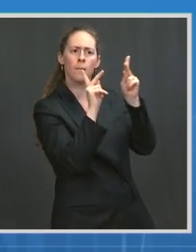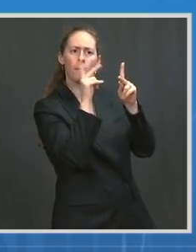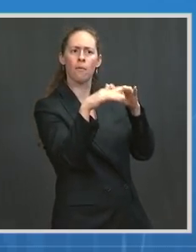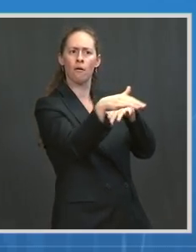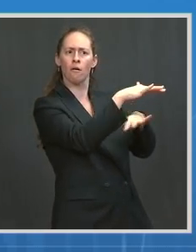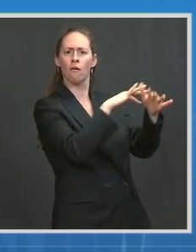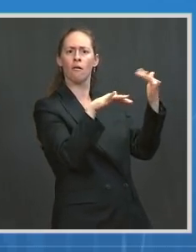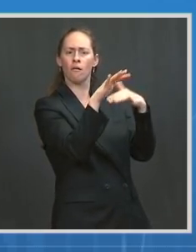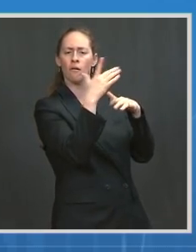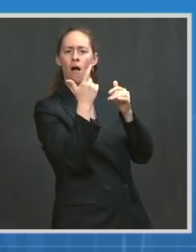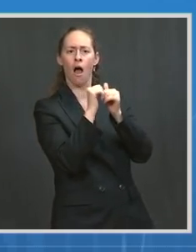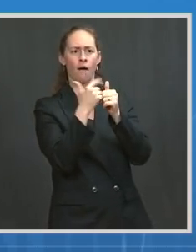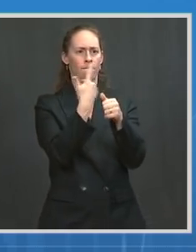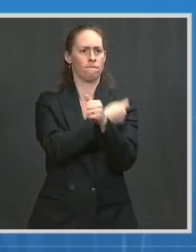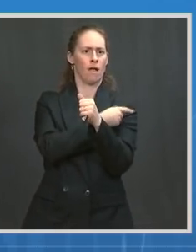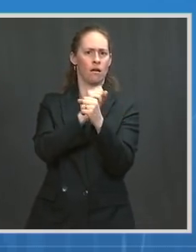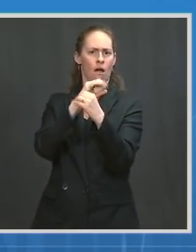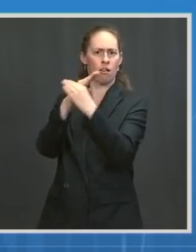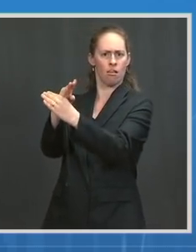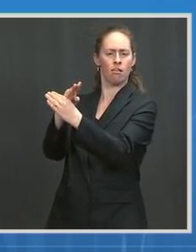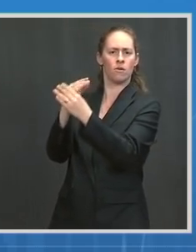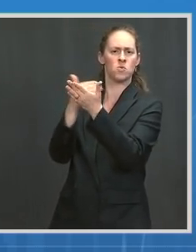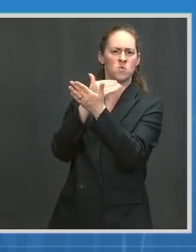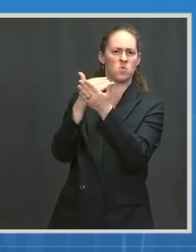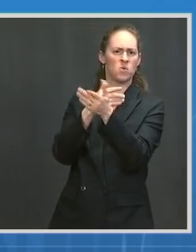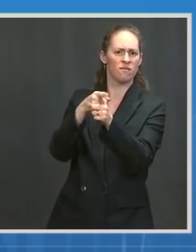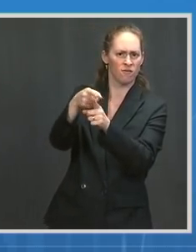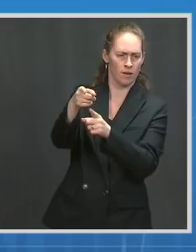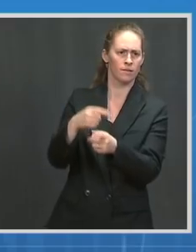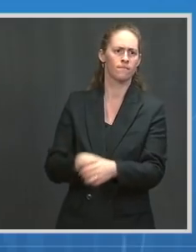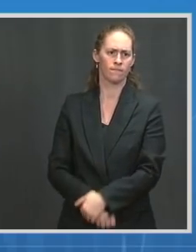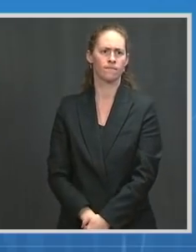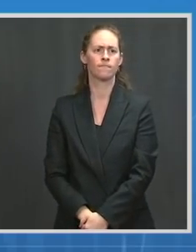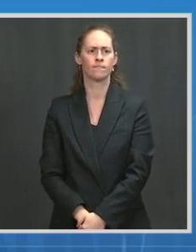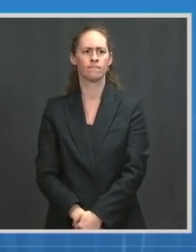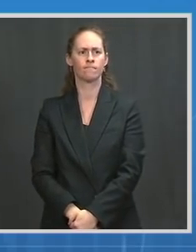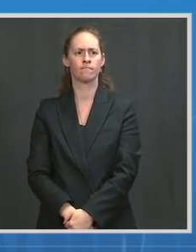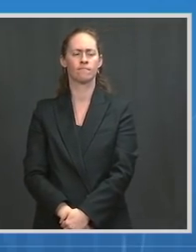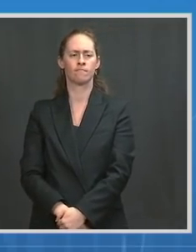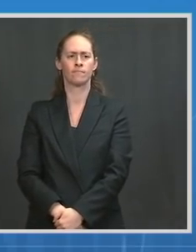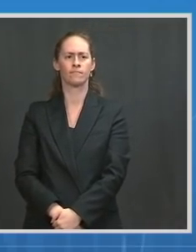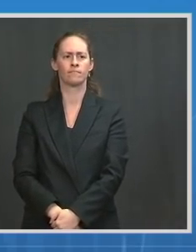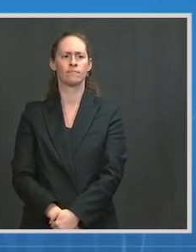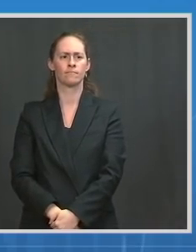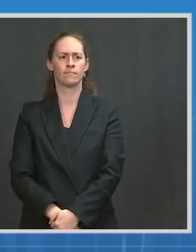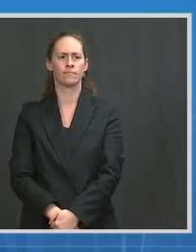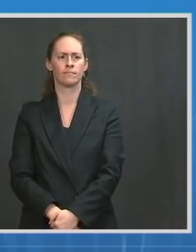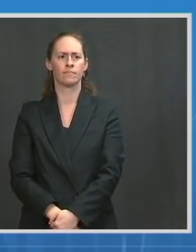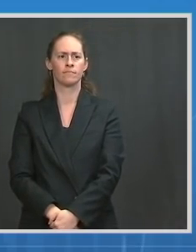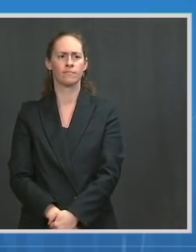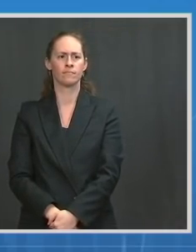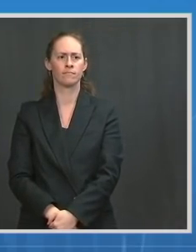We will consistently be looking for new variants, and we'll be testing for new variants. We have not found any yet that suggest